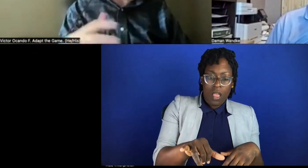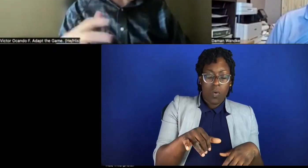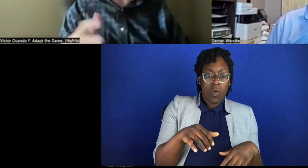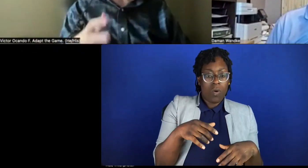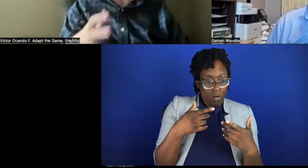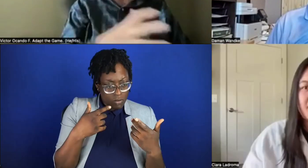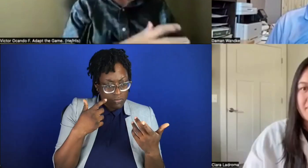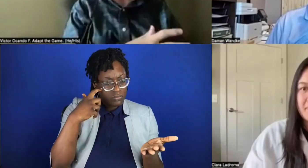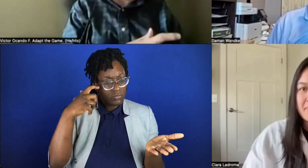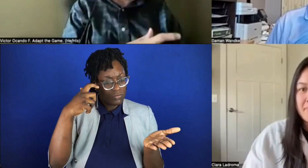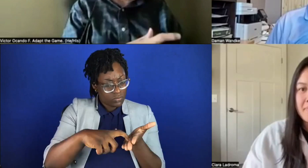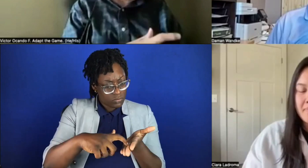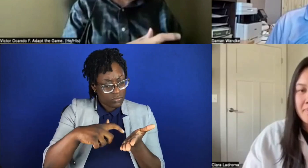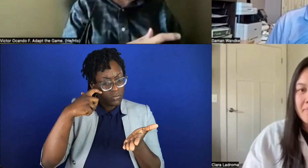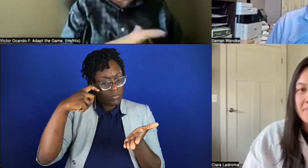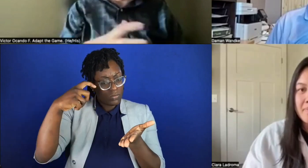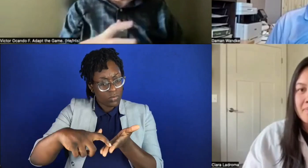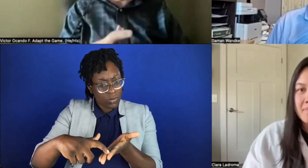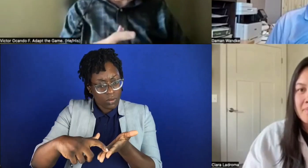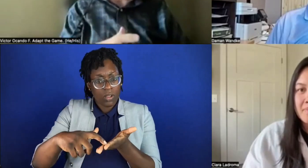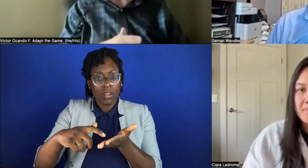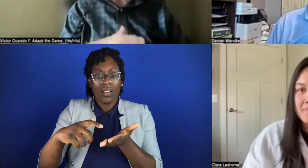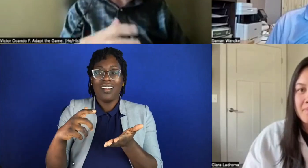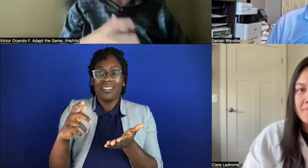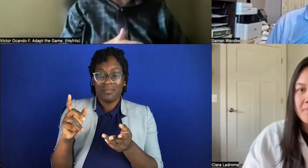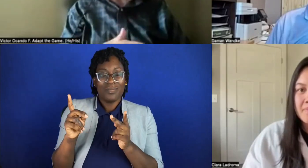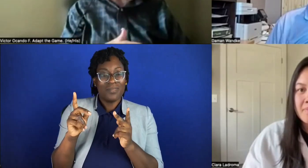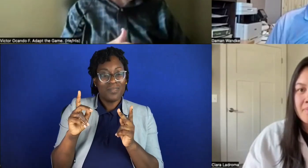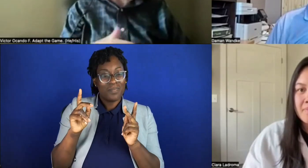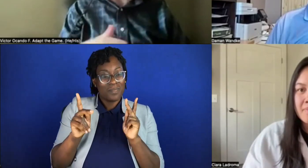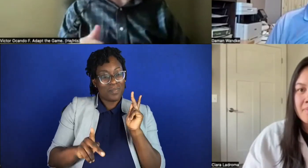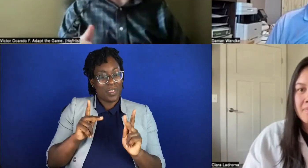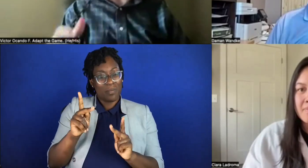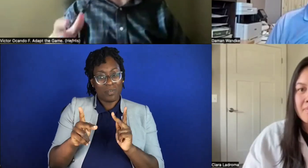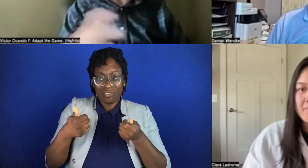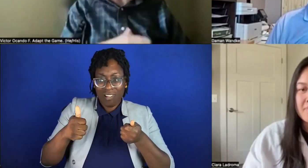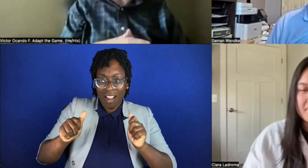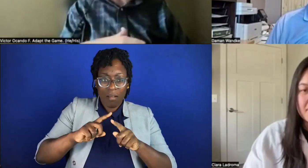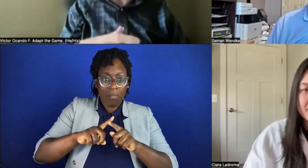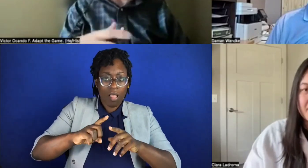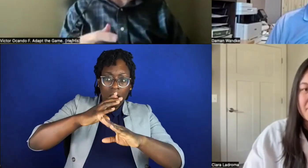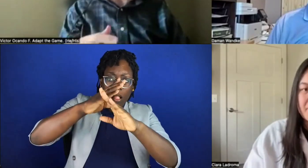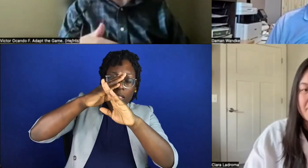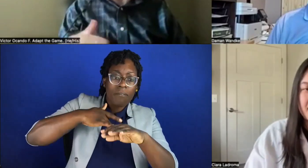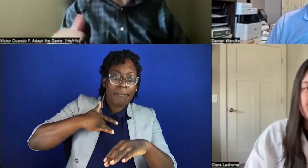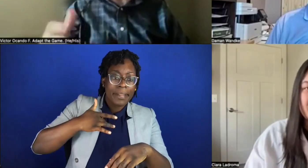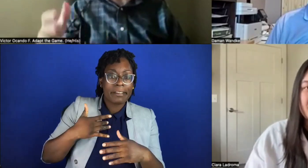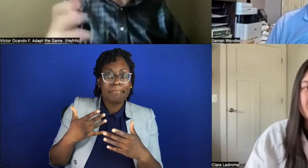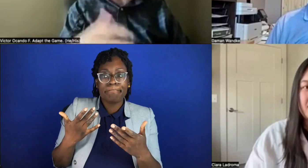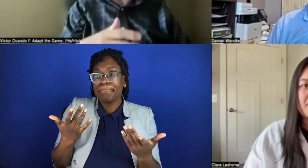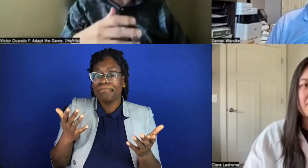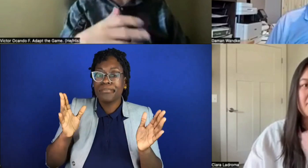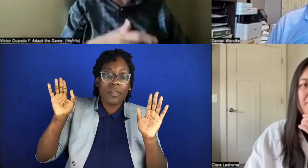Because of these overwhelming challenges, many people with disabilities often feel discouraged